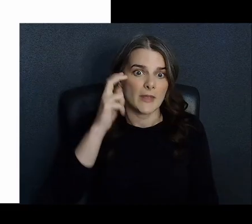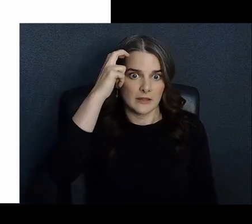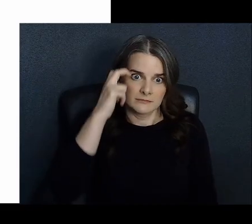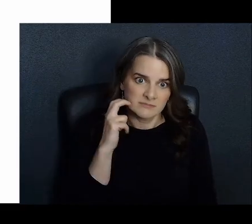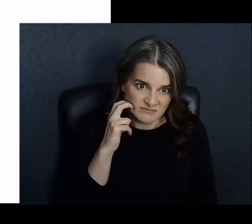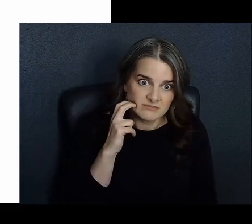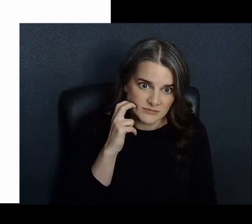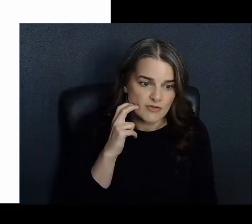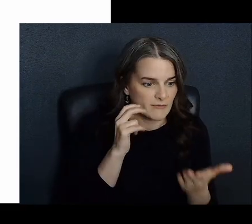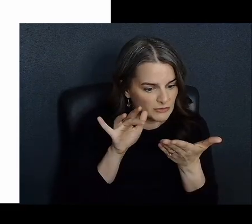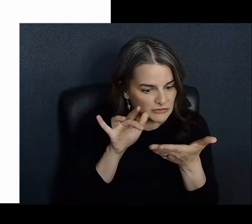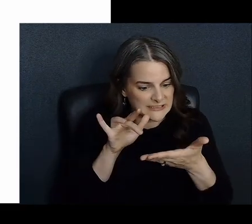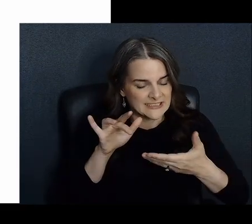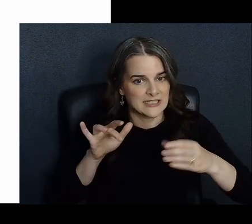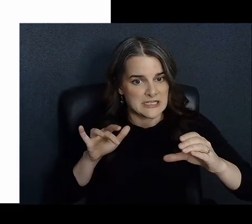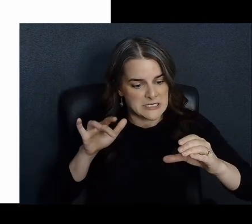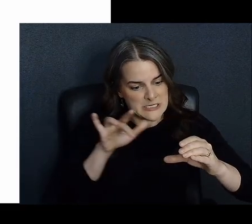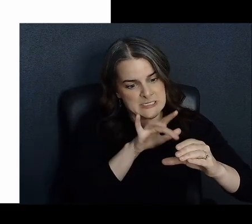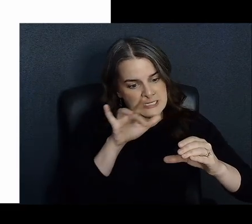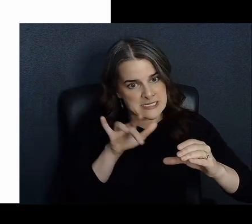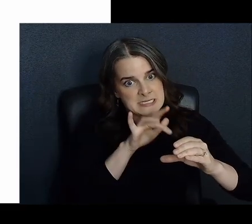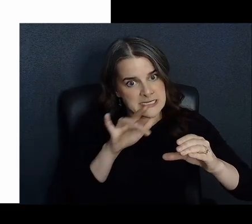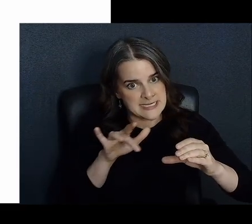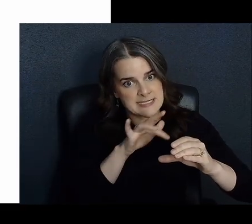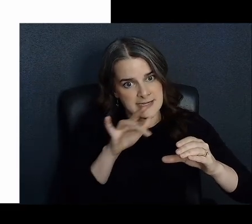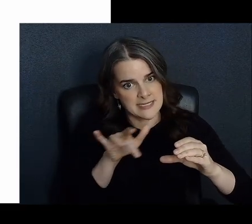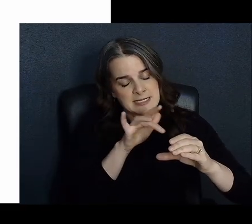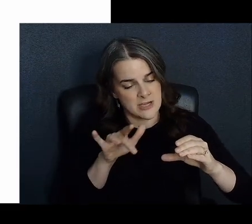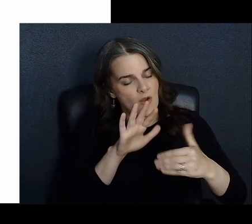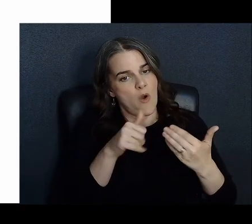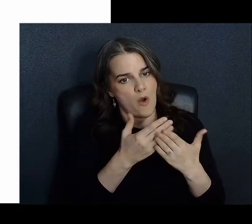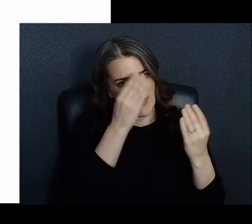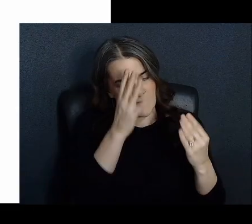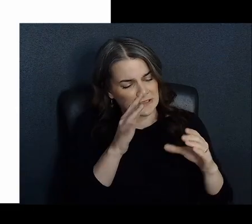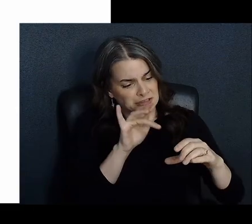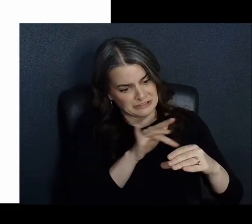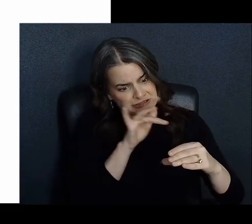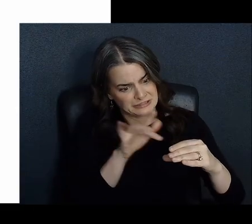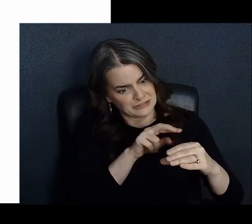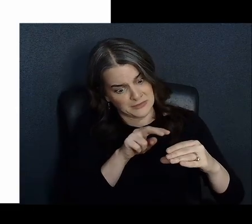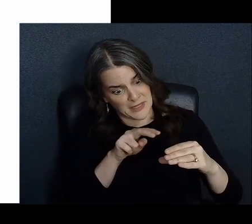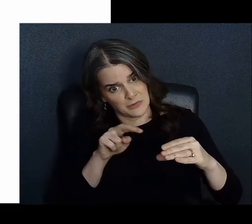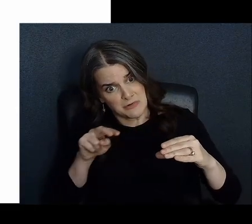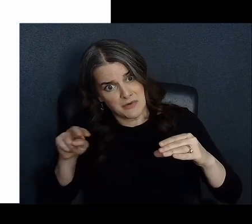in order to get all the information depending on the size of the magnification at one time.